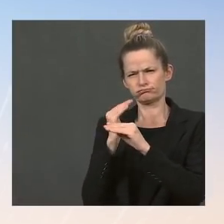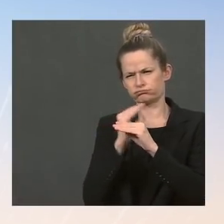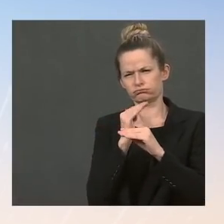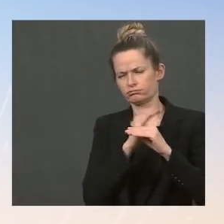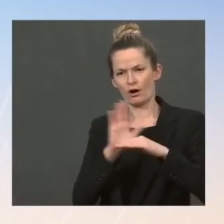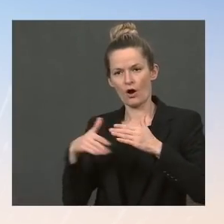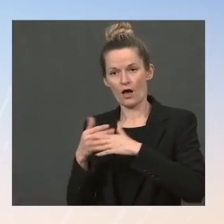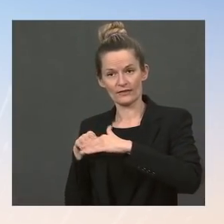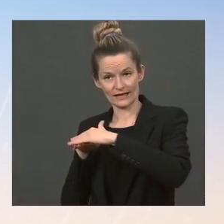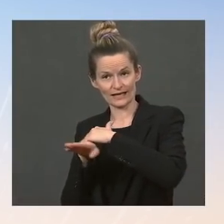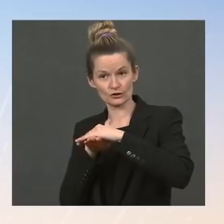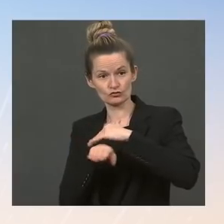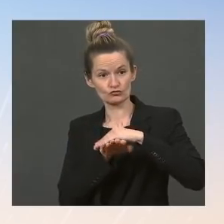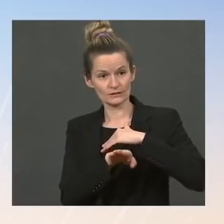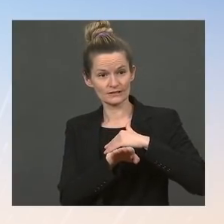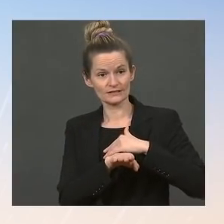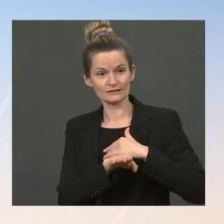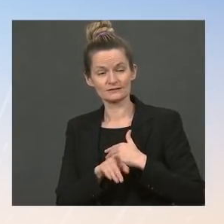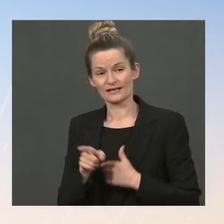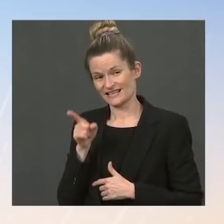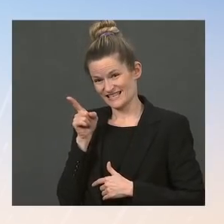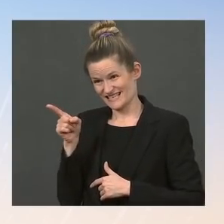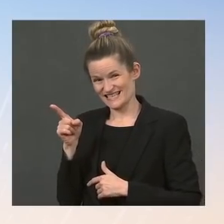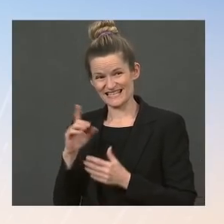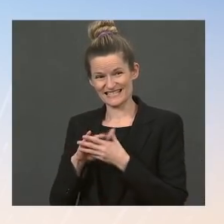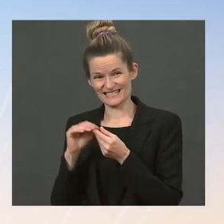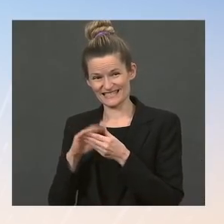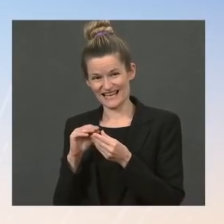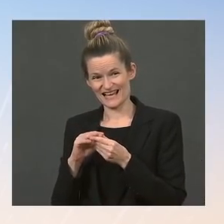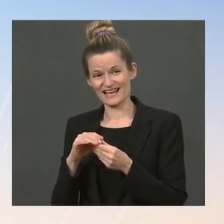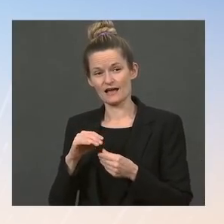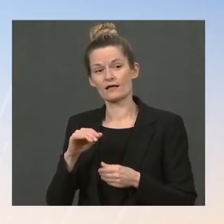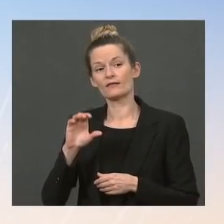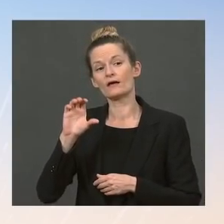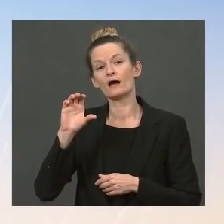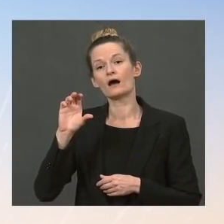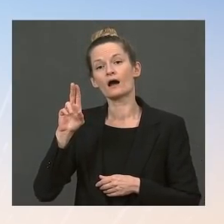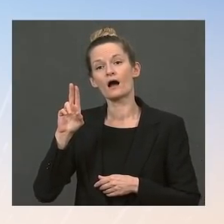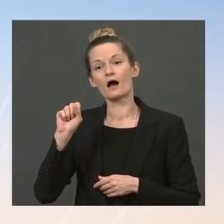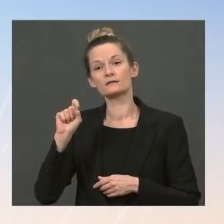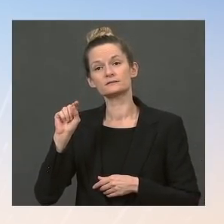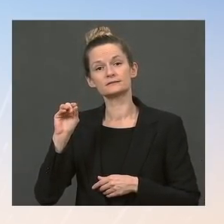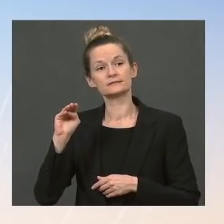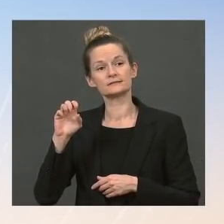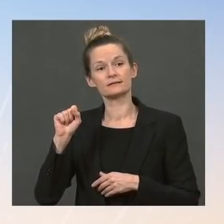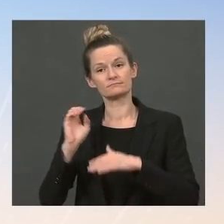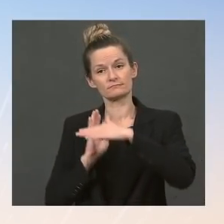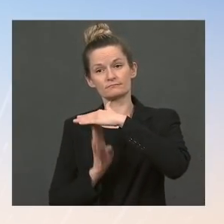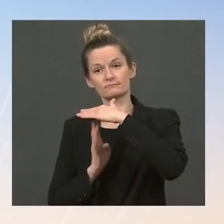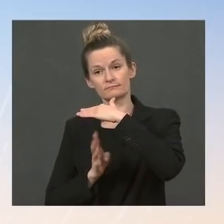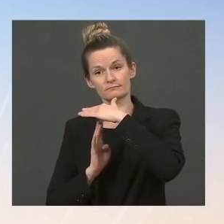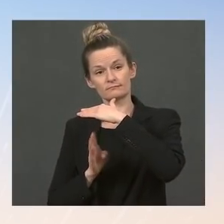requested this. I'm wondering if the administration did request this, if they're aware of it, and if there is any response.